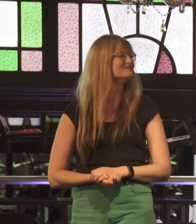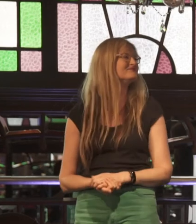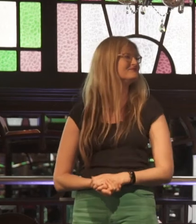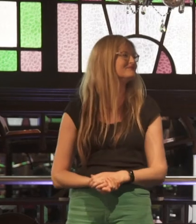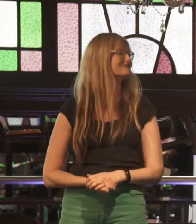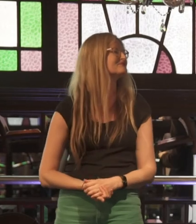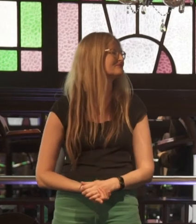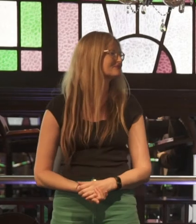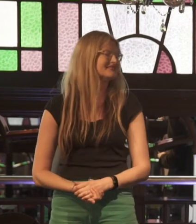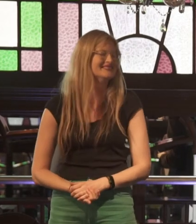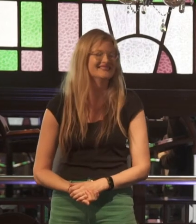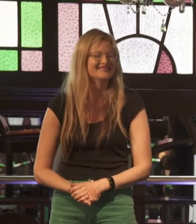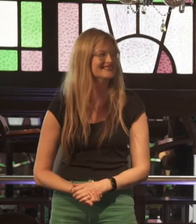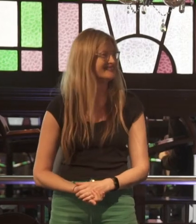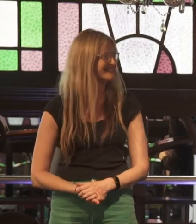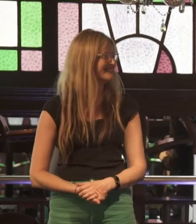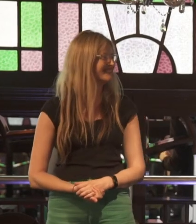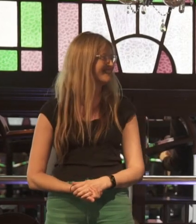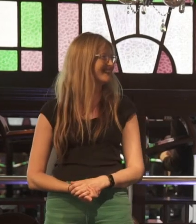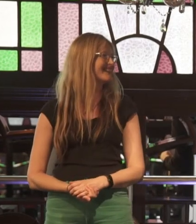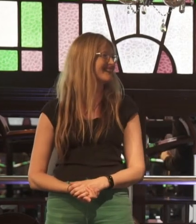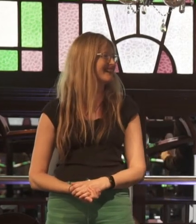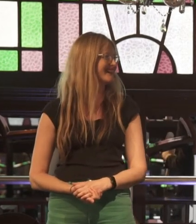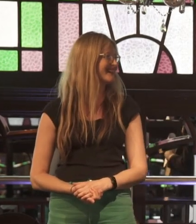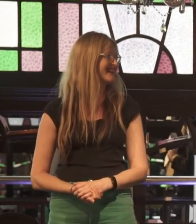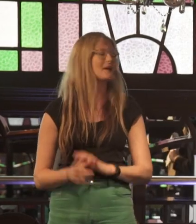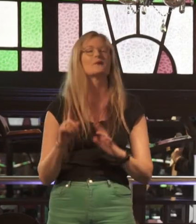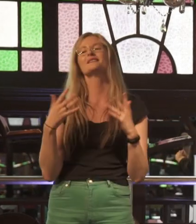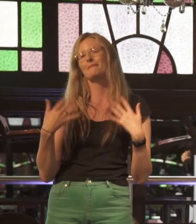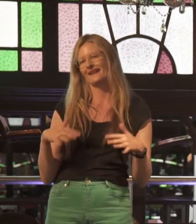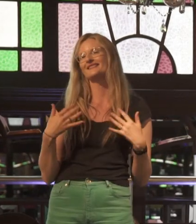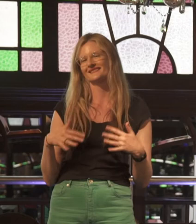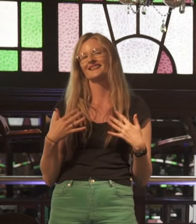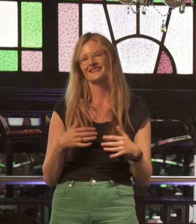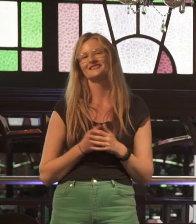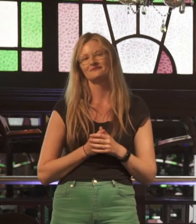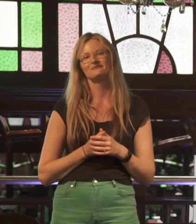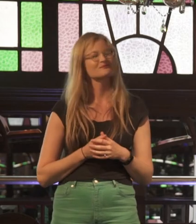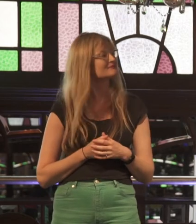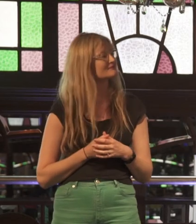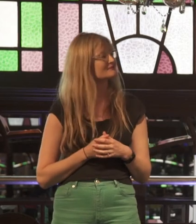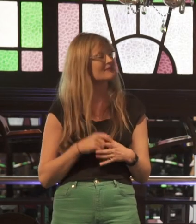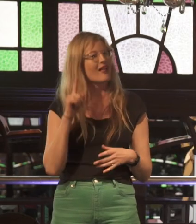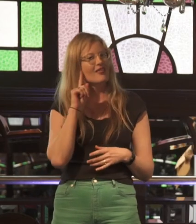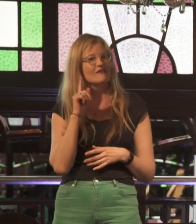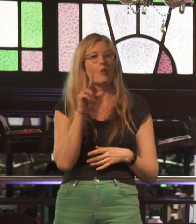Anyway, so. But it was amazing. It was from the 12th to the 19th, and it was amazing.